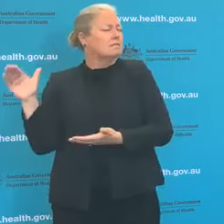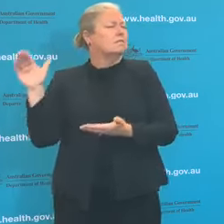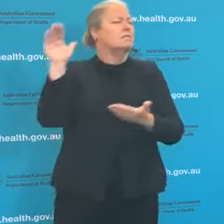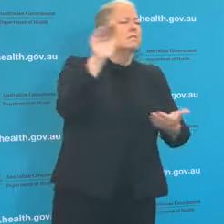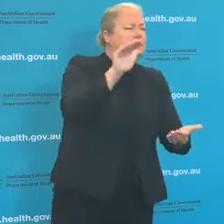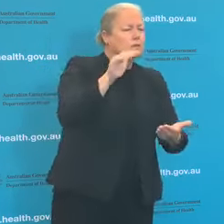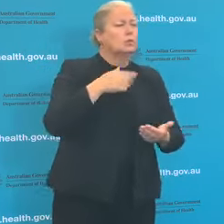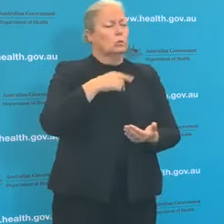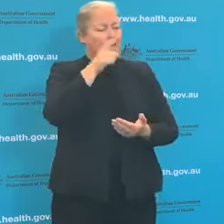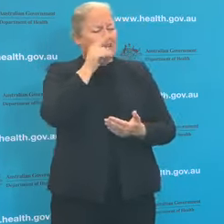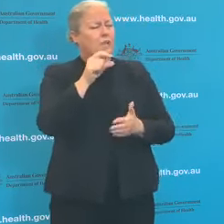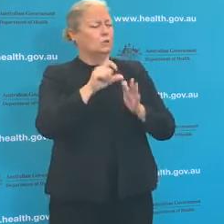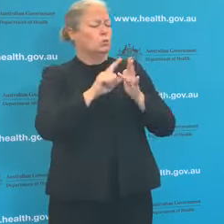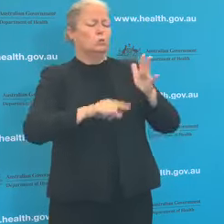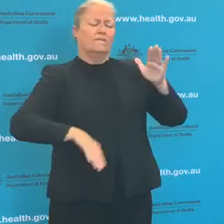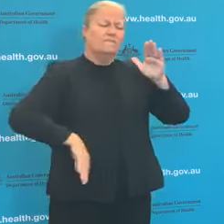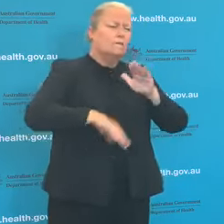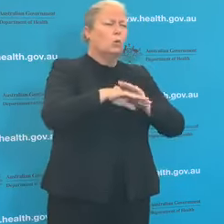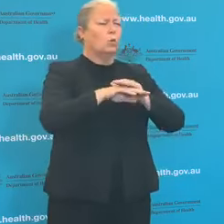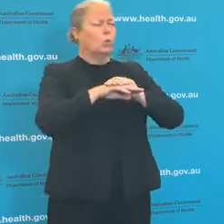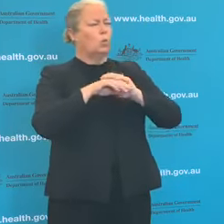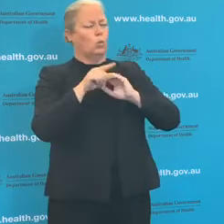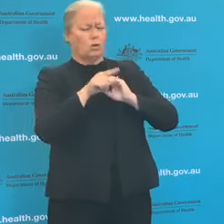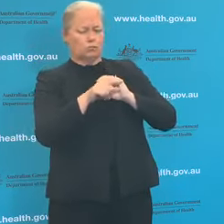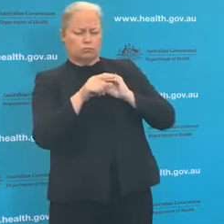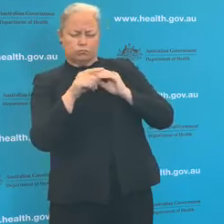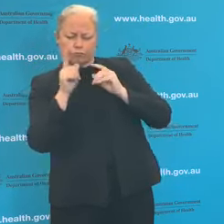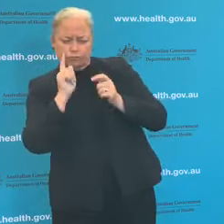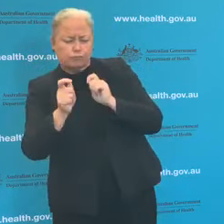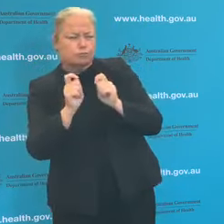expansion that we want to do. Certainly we've got a sufficient supply